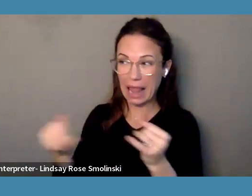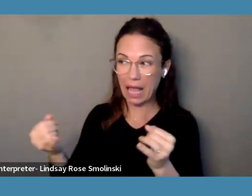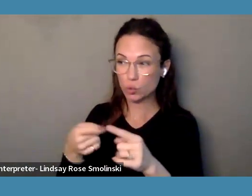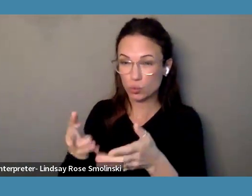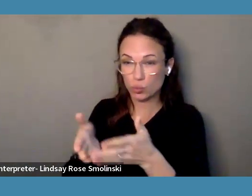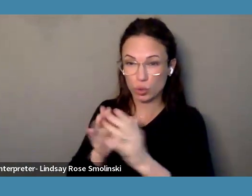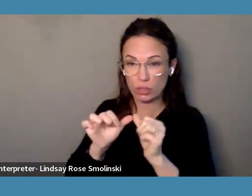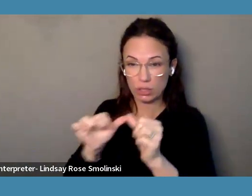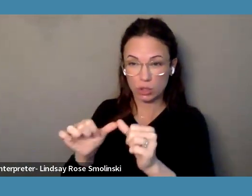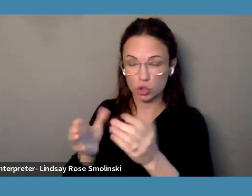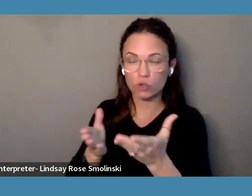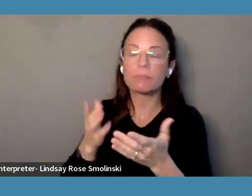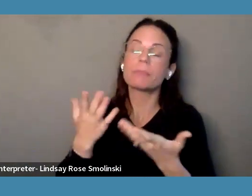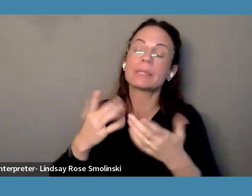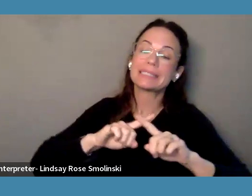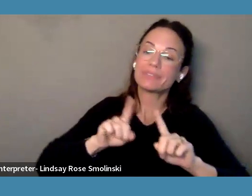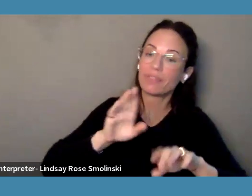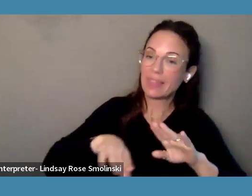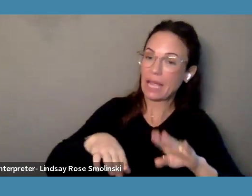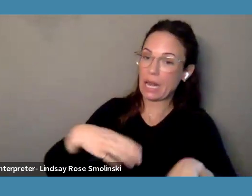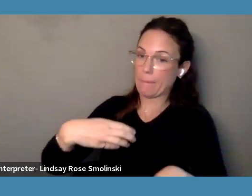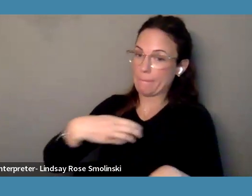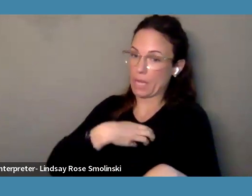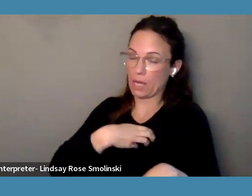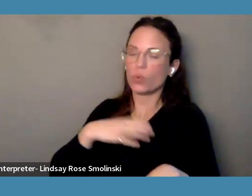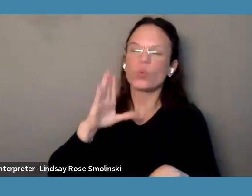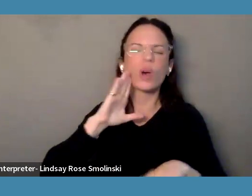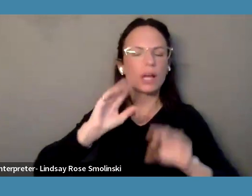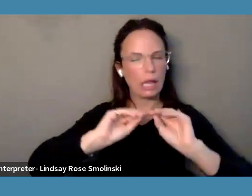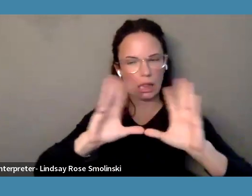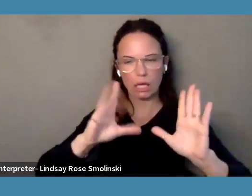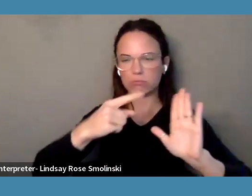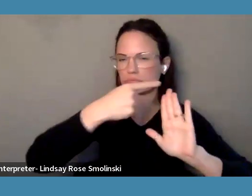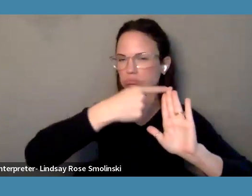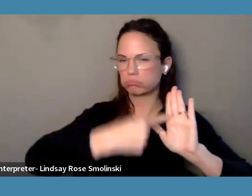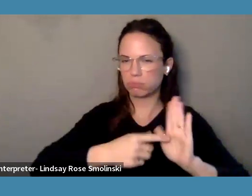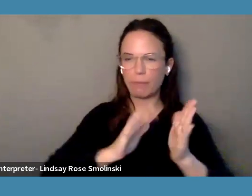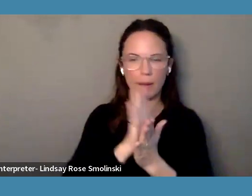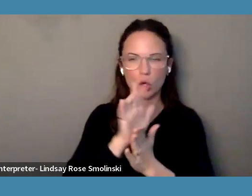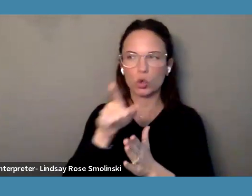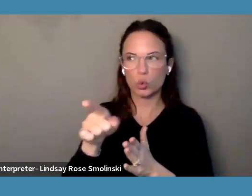than the deadline to request an appeal and will be clearly stated on the notice you receive.